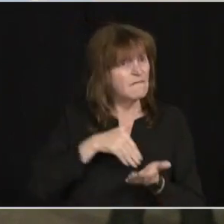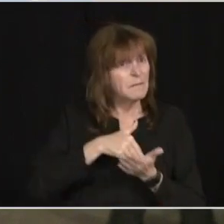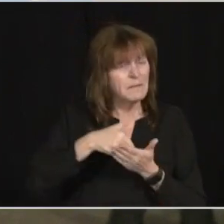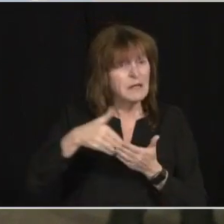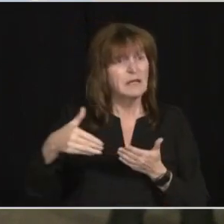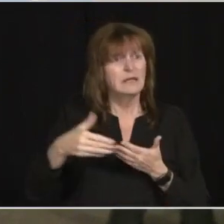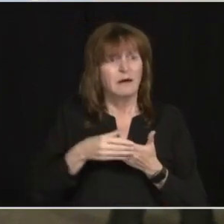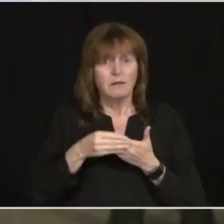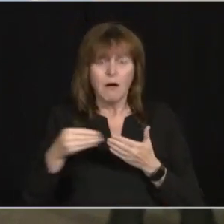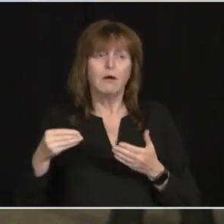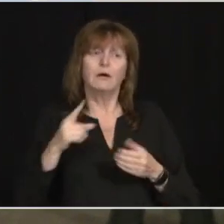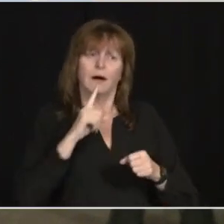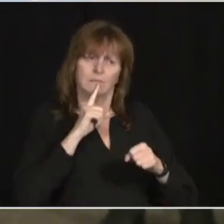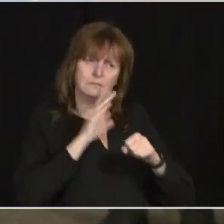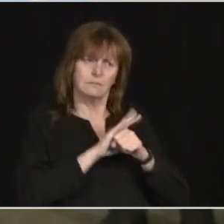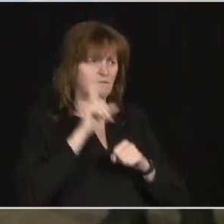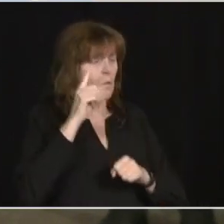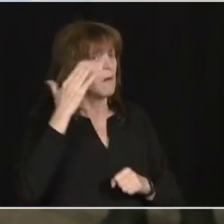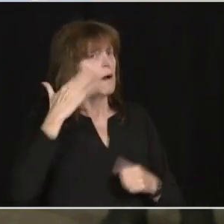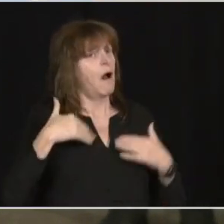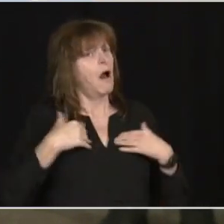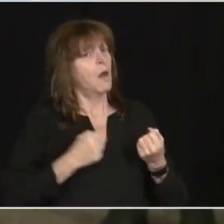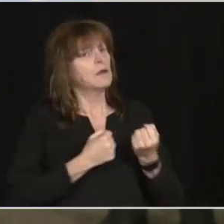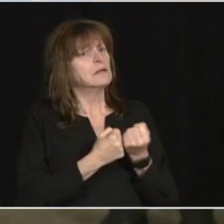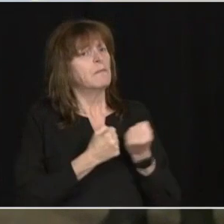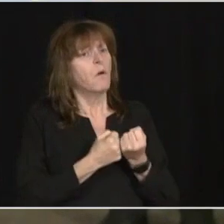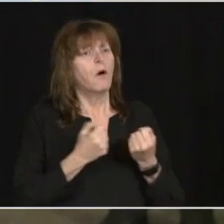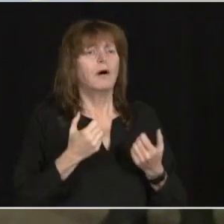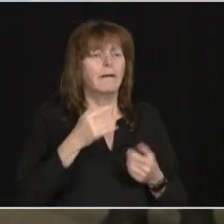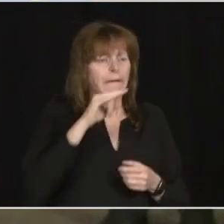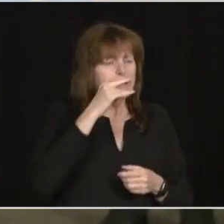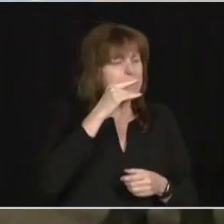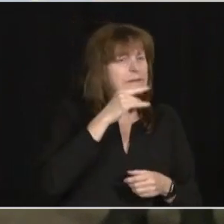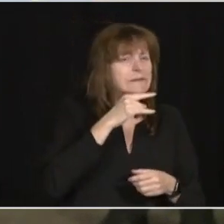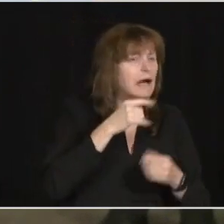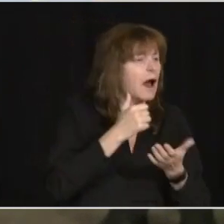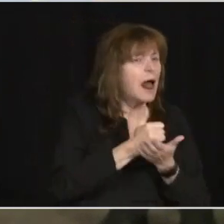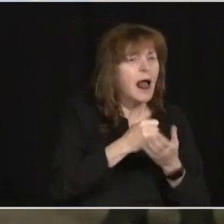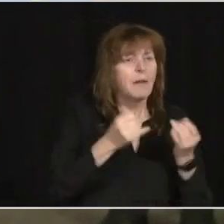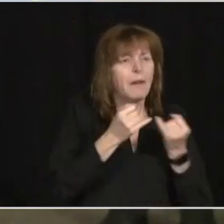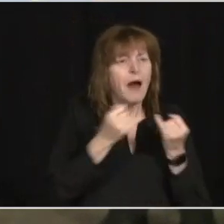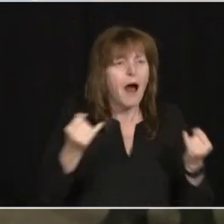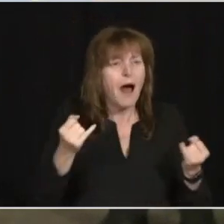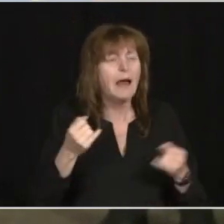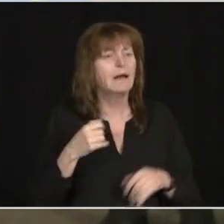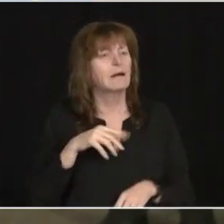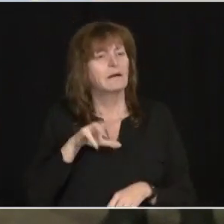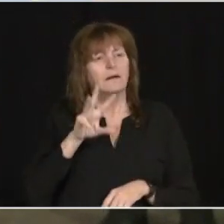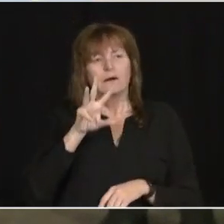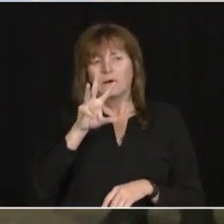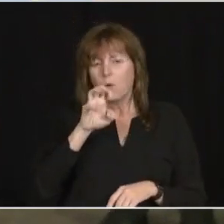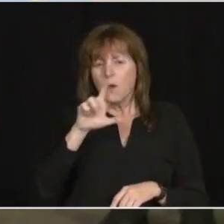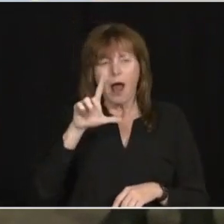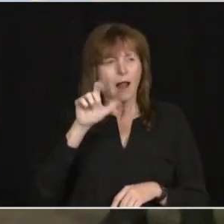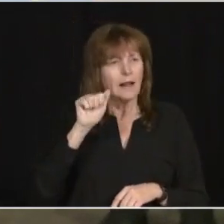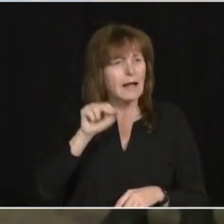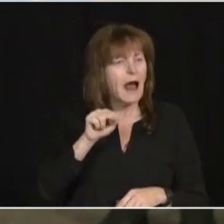through kids help phone, Welcan and others. Gestures like this, and so many others by Ontario